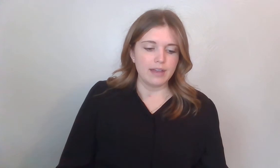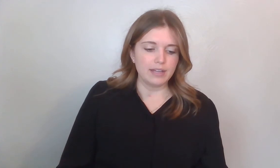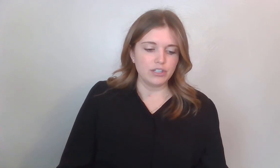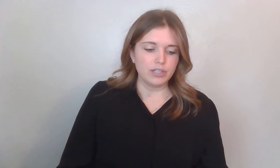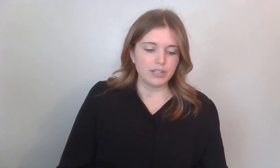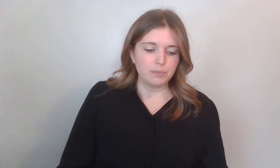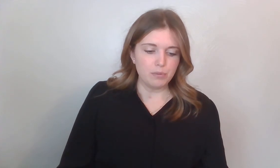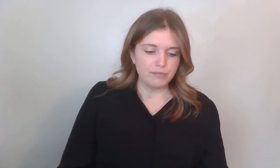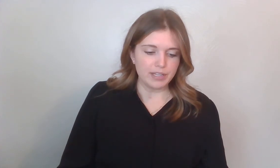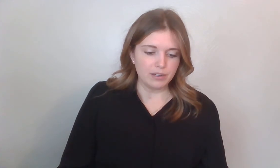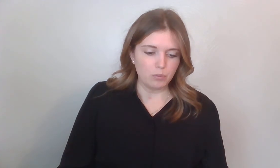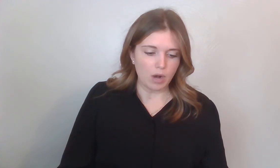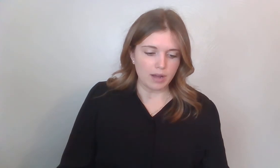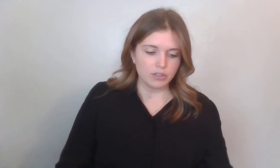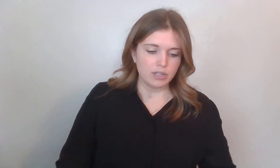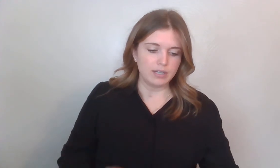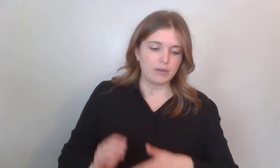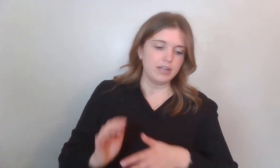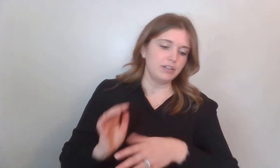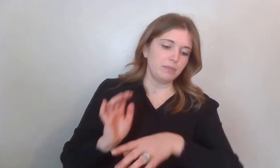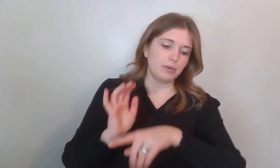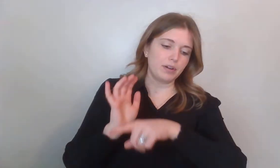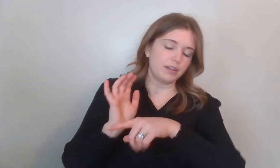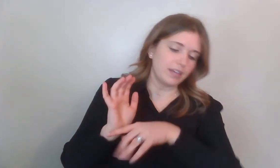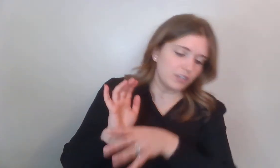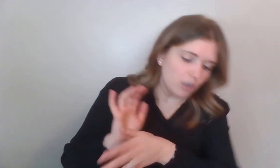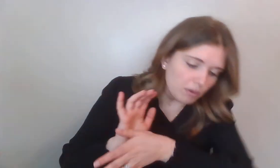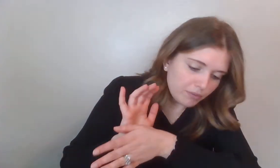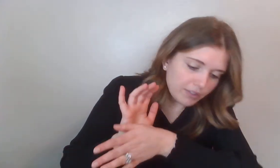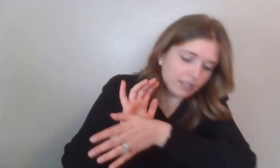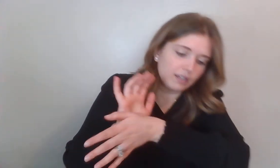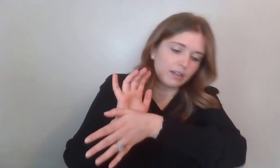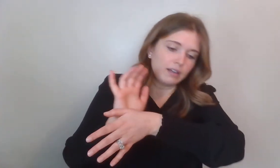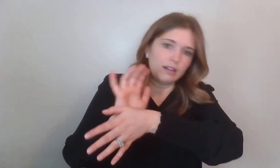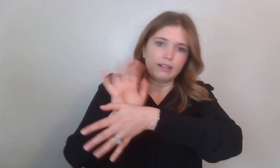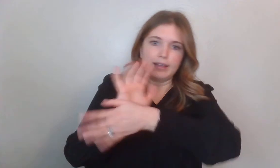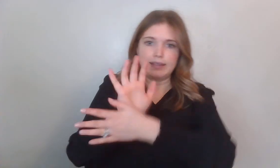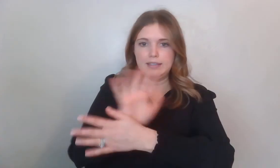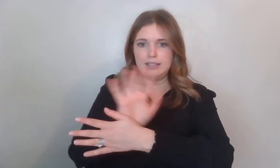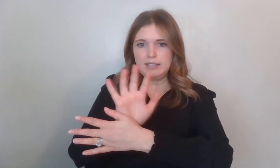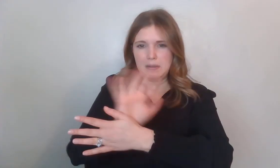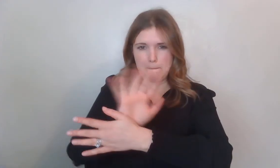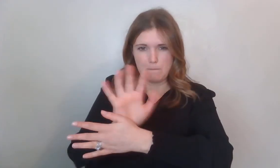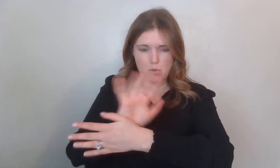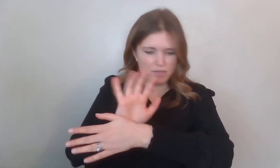And then she does MOVIE WATCH Now here in the book they show a movie like this MOVIE